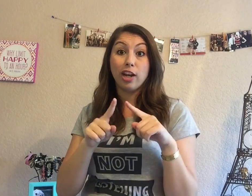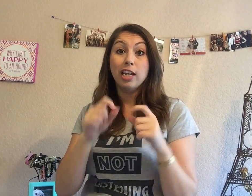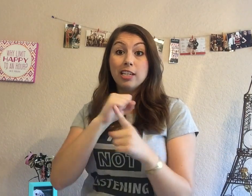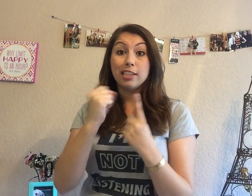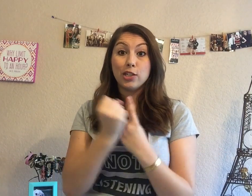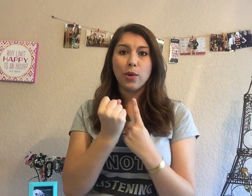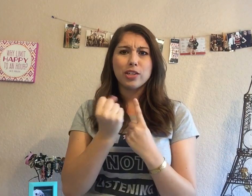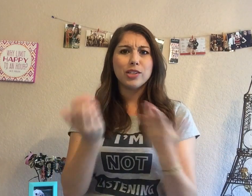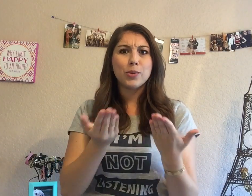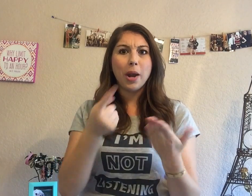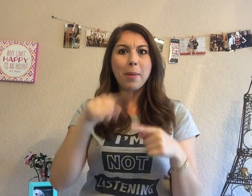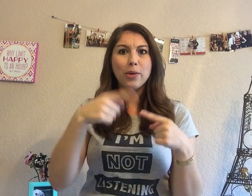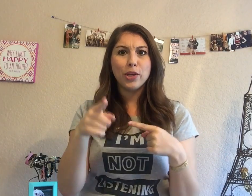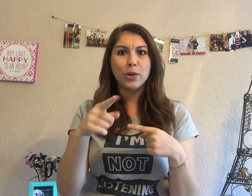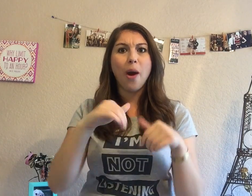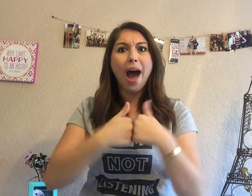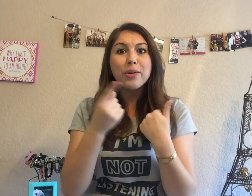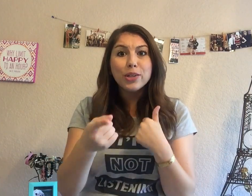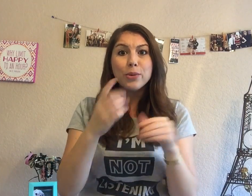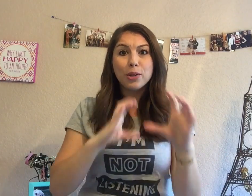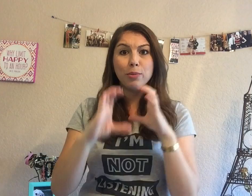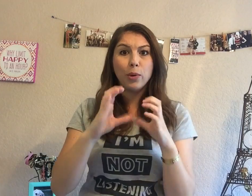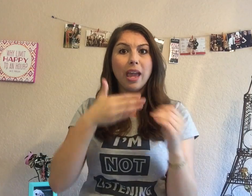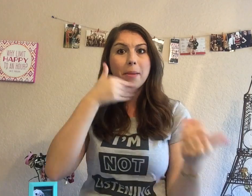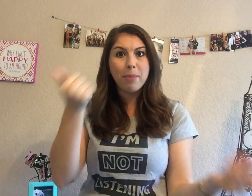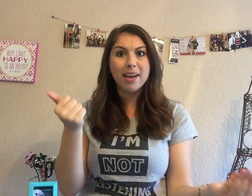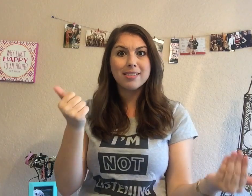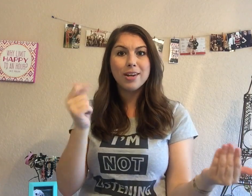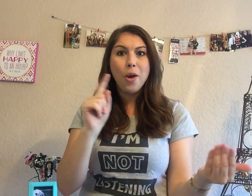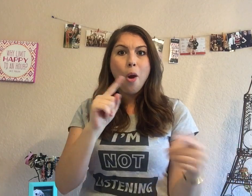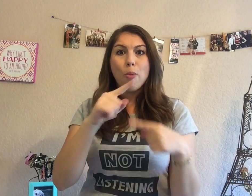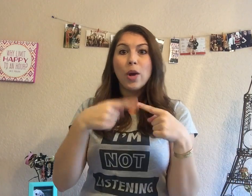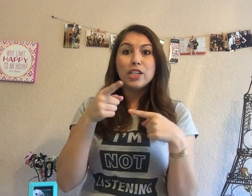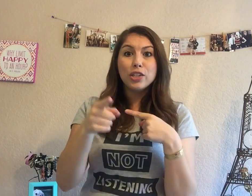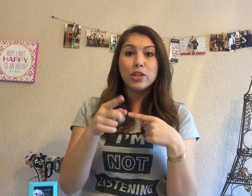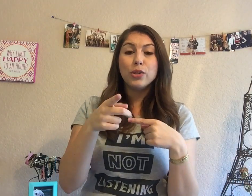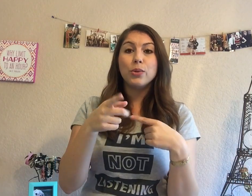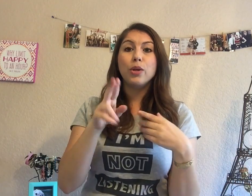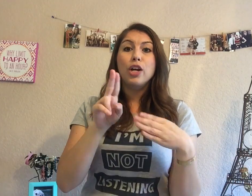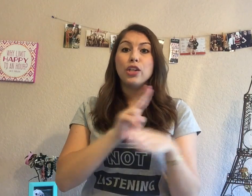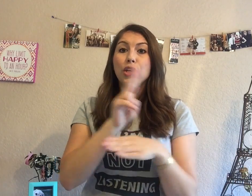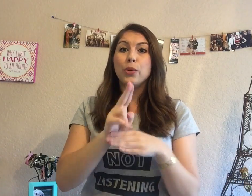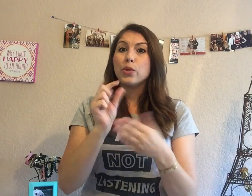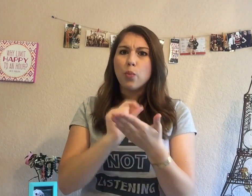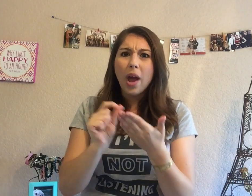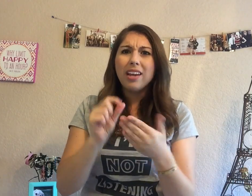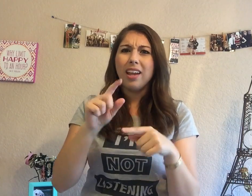situations. What about you? How do you communicate best? When do you use writing?